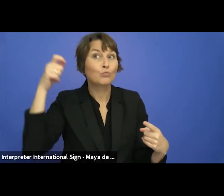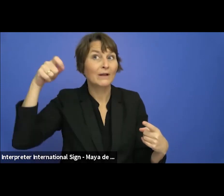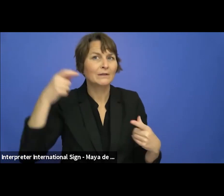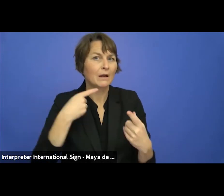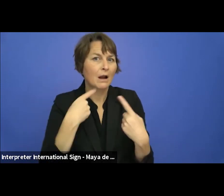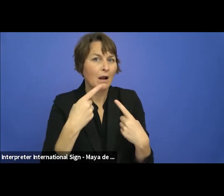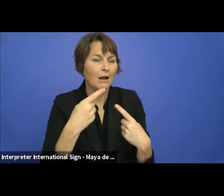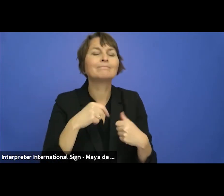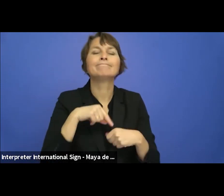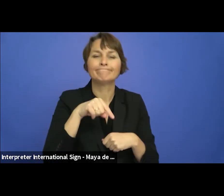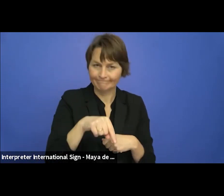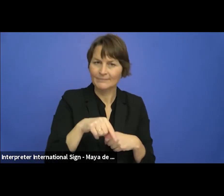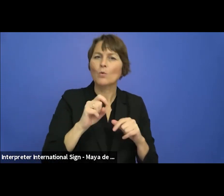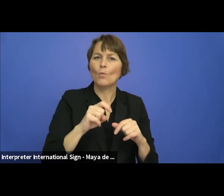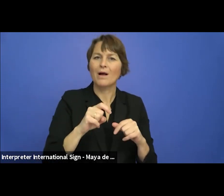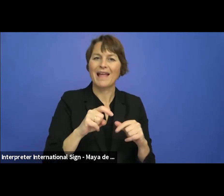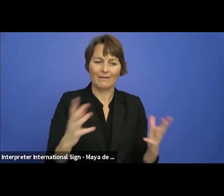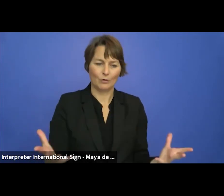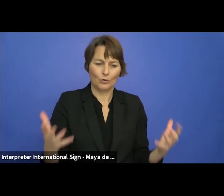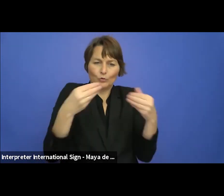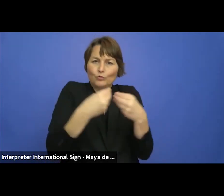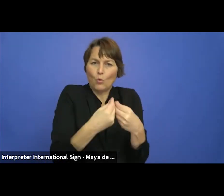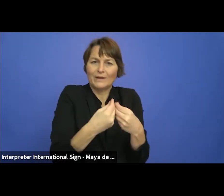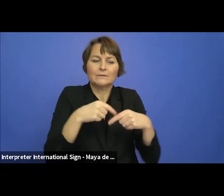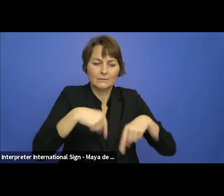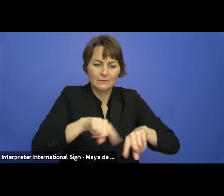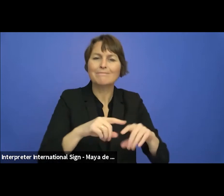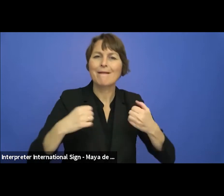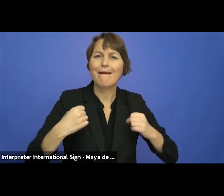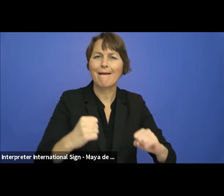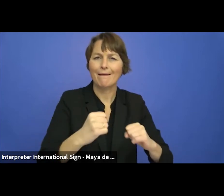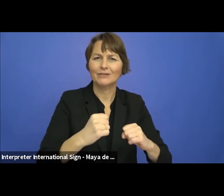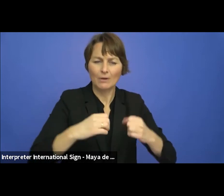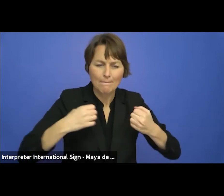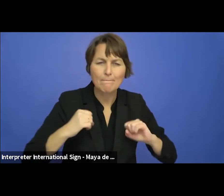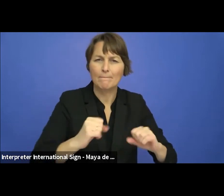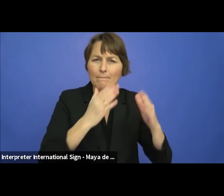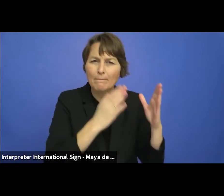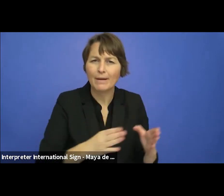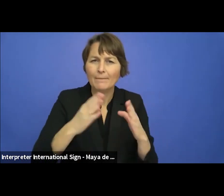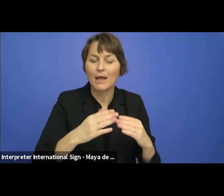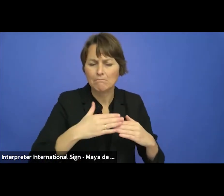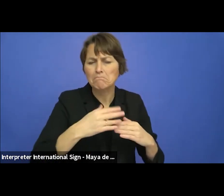a joint action plan for the next two years because theatres are in every one of our regions